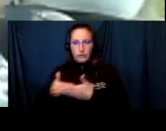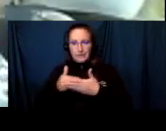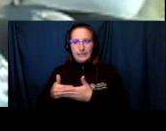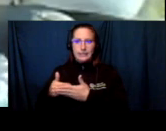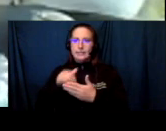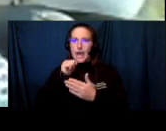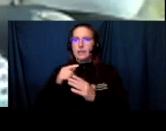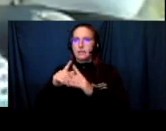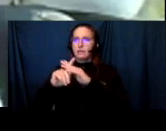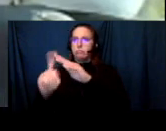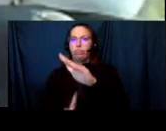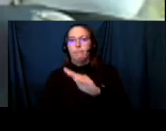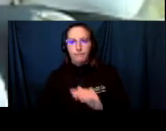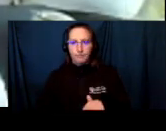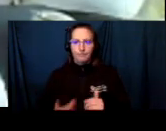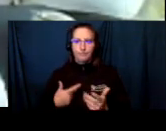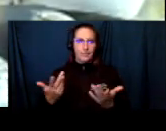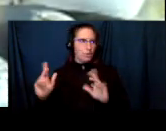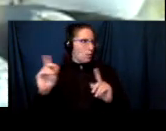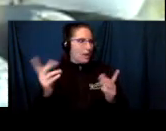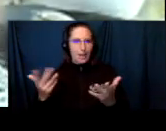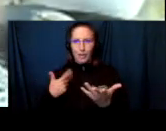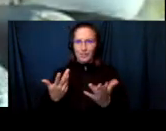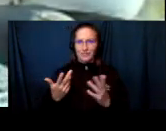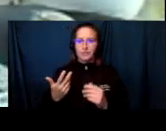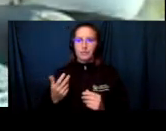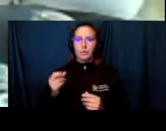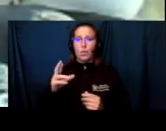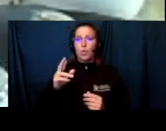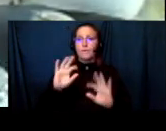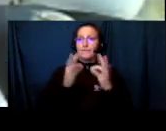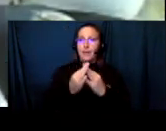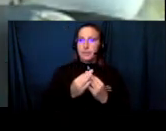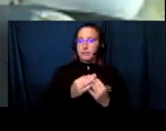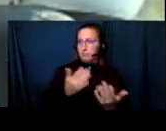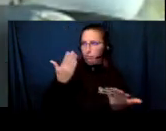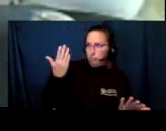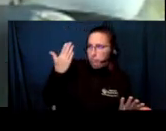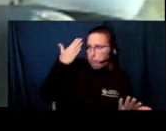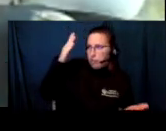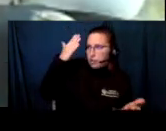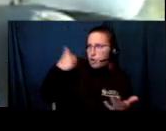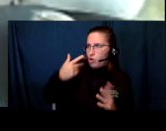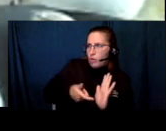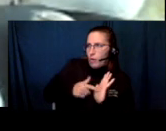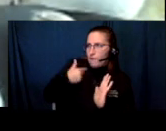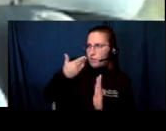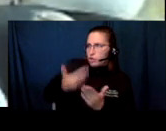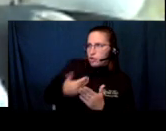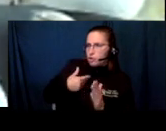follow-up or not understanding what is required to get a good diagnostic eval when they come in